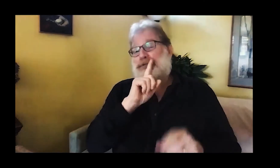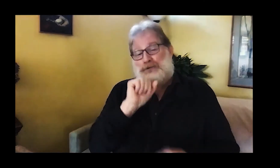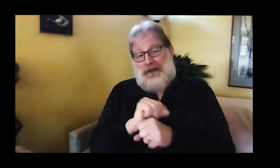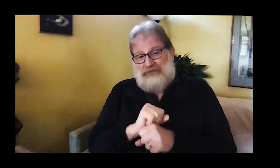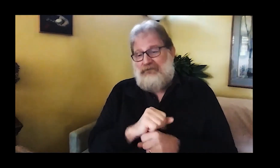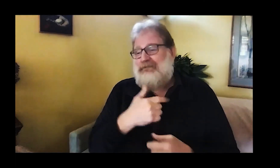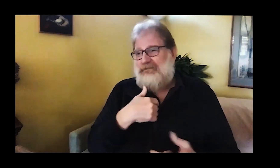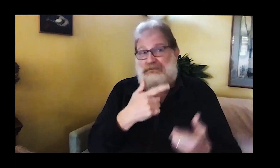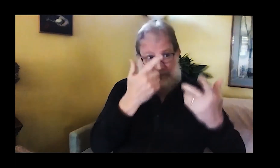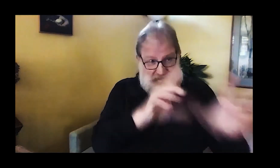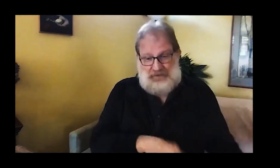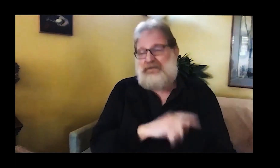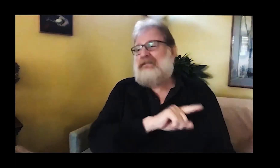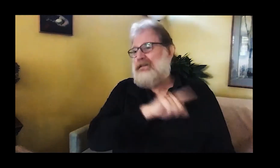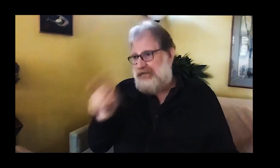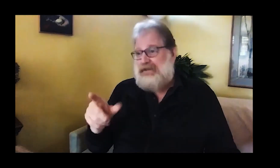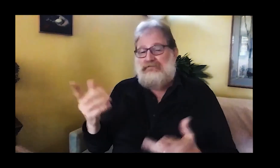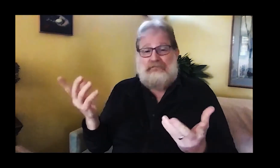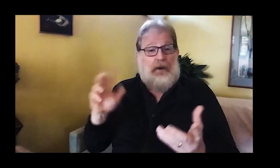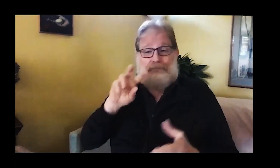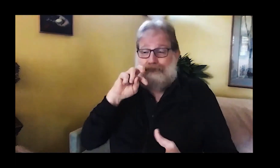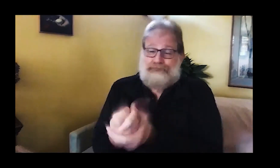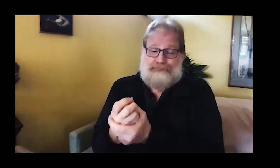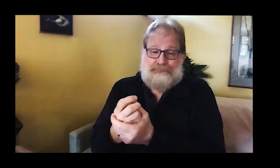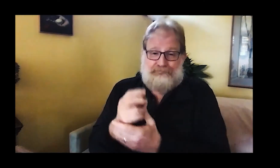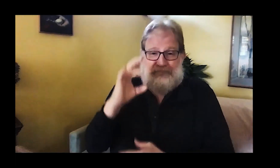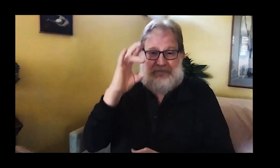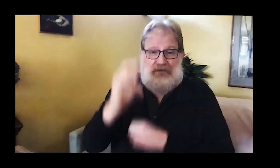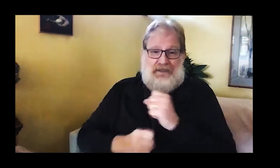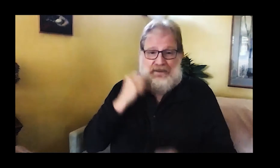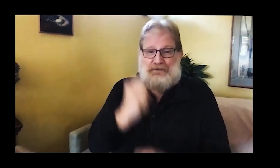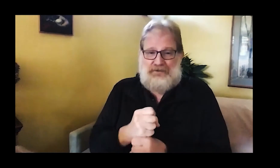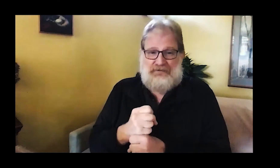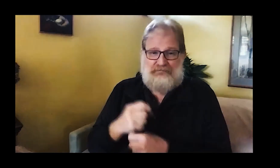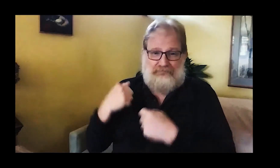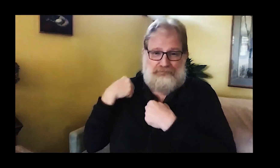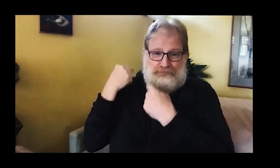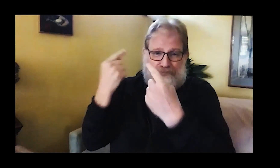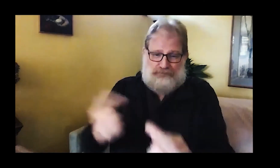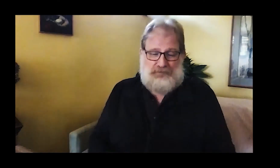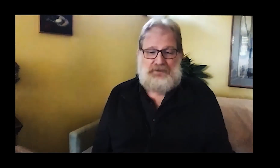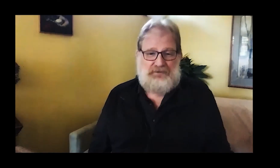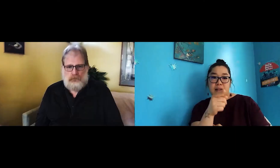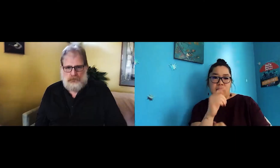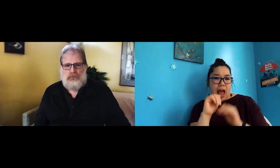Actually once I was done with the play in New York, I worked for OSF for seven years.